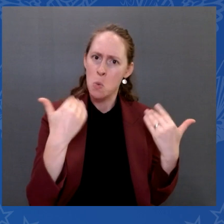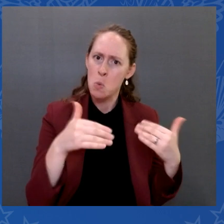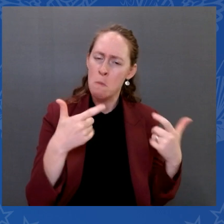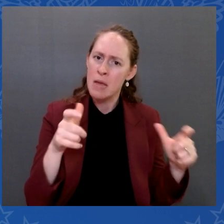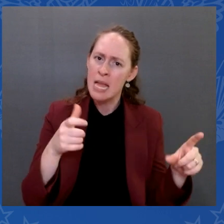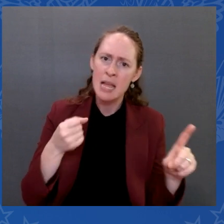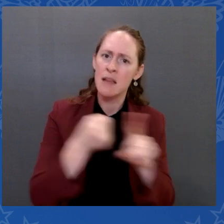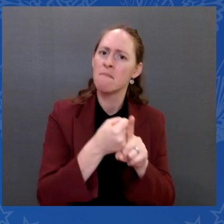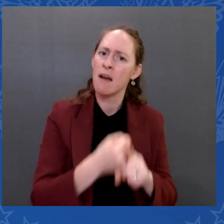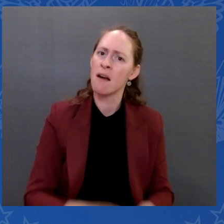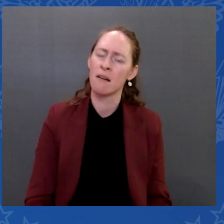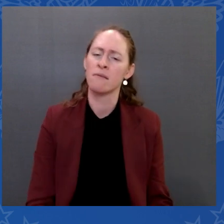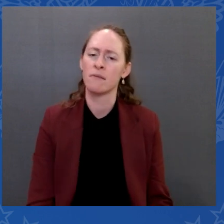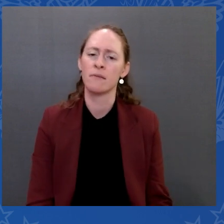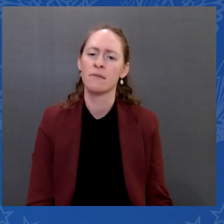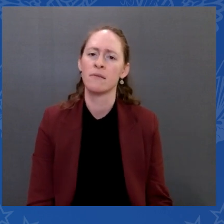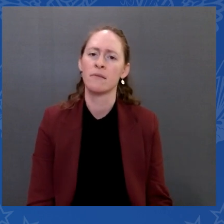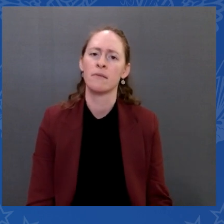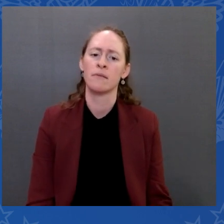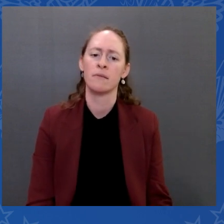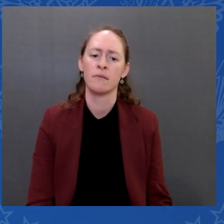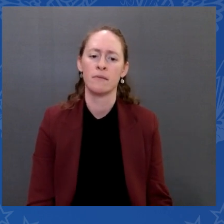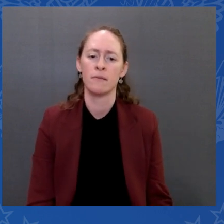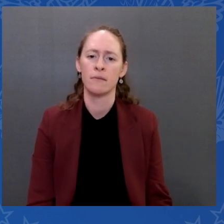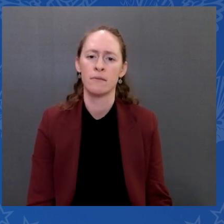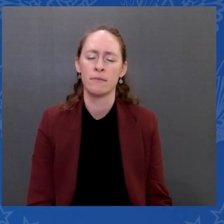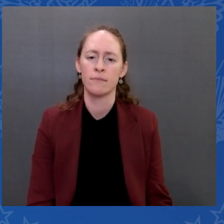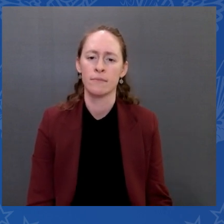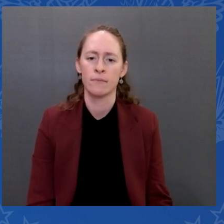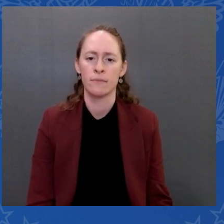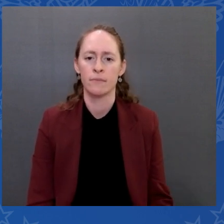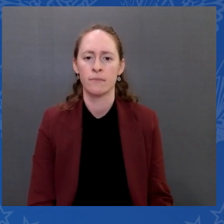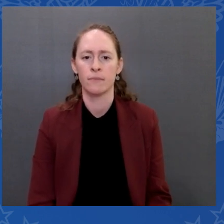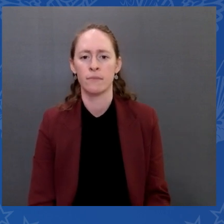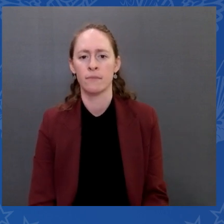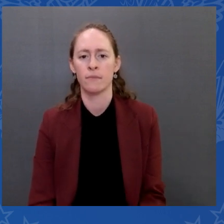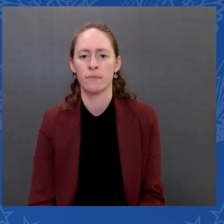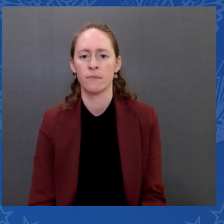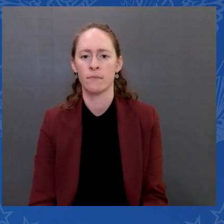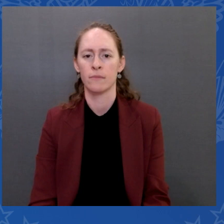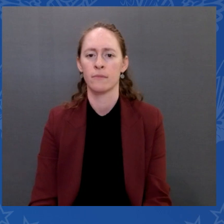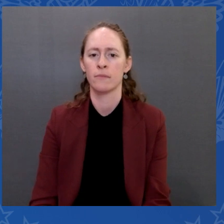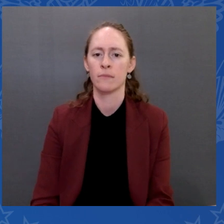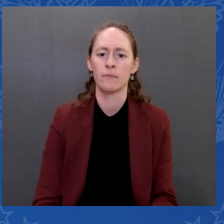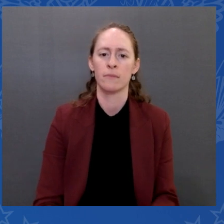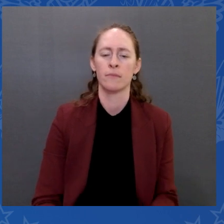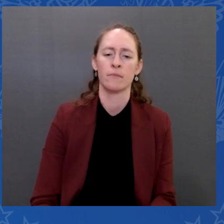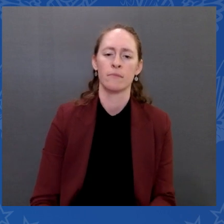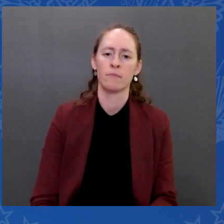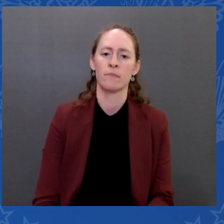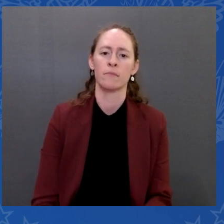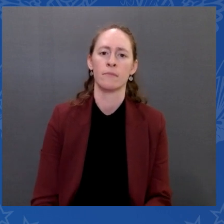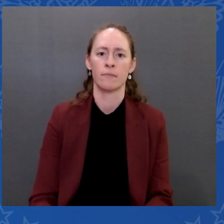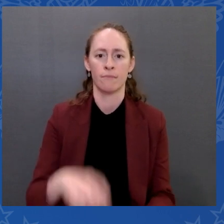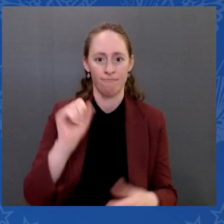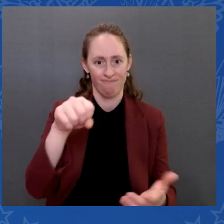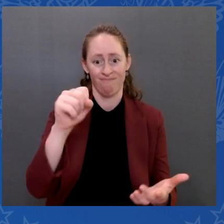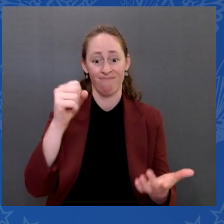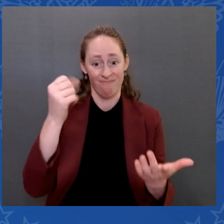constraints with additional investments, but more capacity is needed. You know, that's why I've been a vocal supporter of the CHIPS